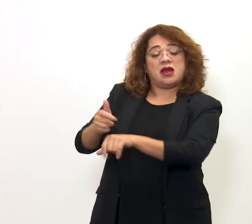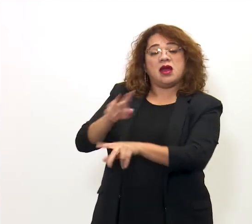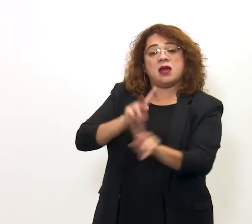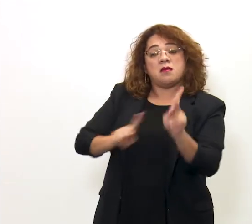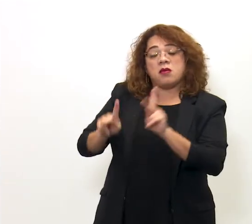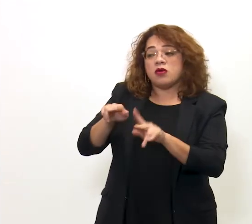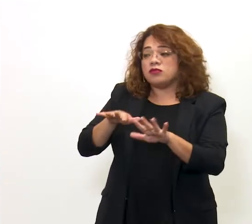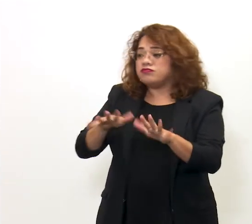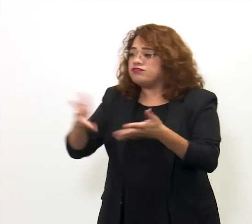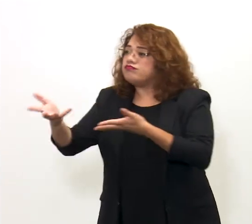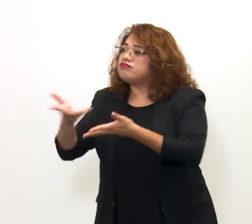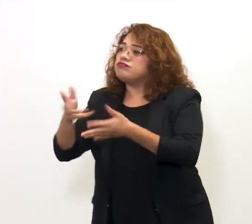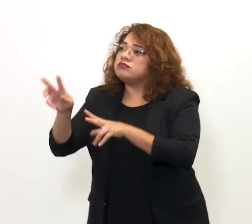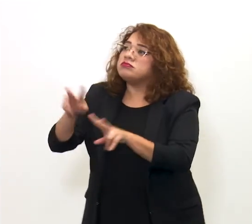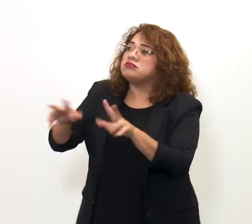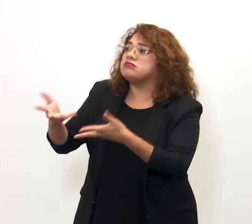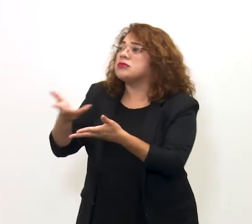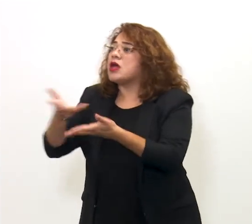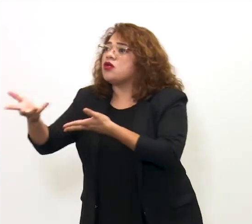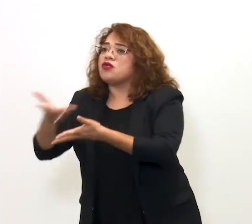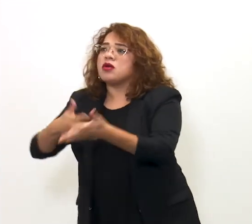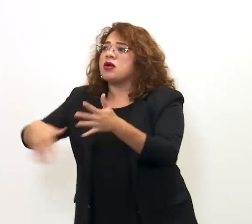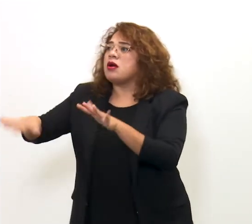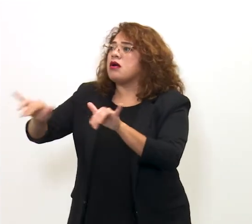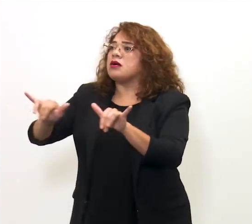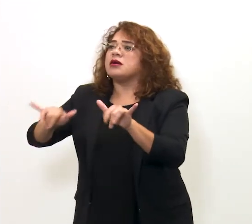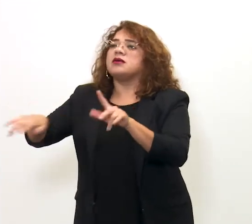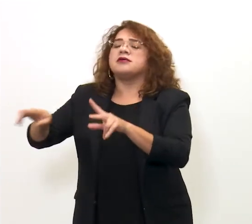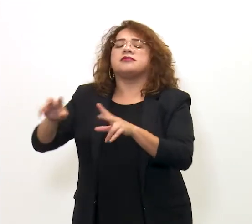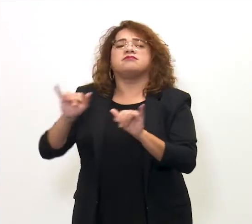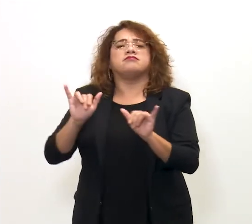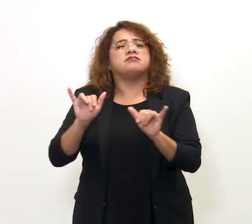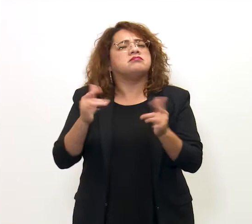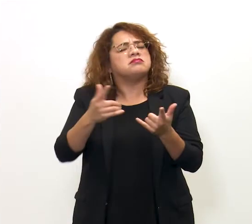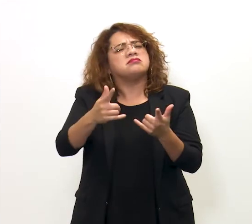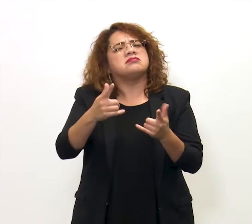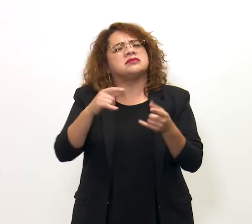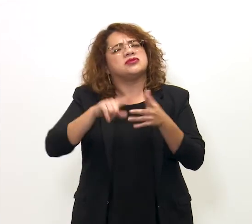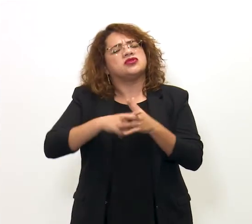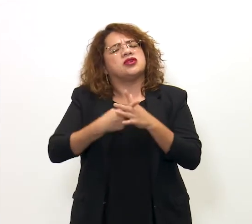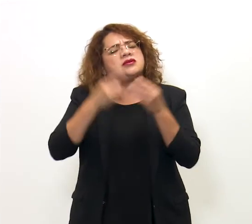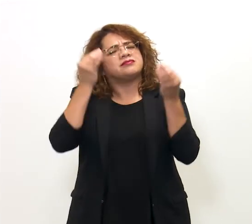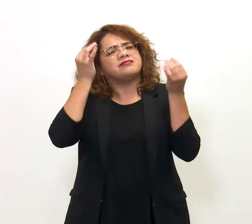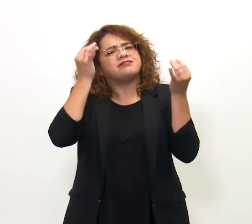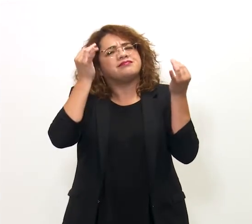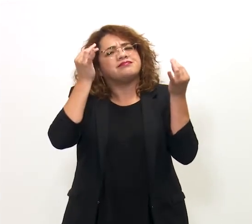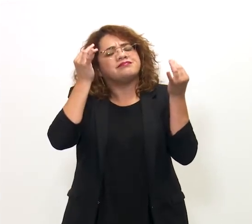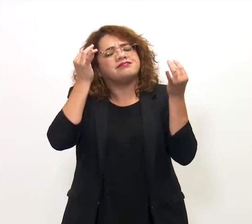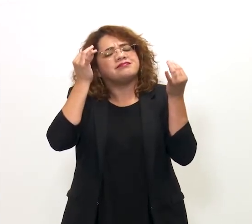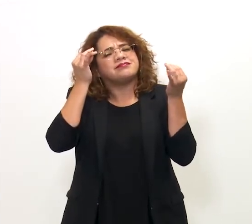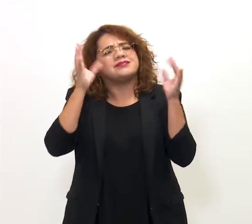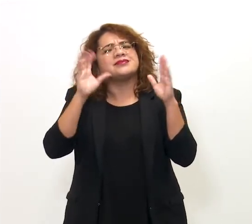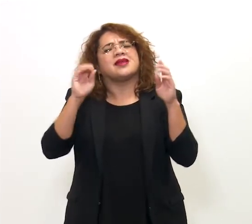with a very open process in mind and and and make sure that we center it around folks that